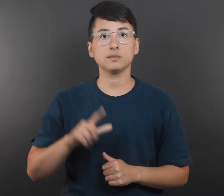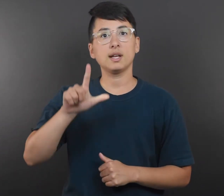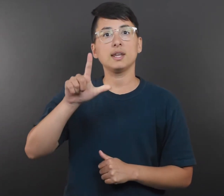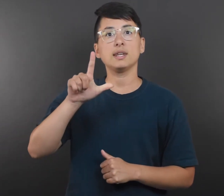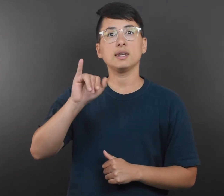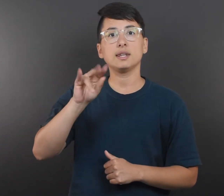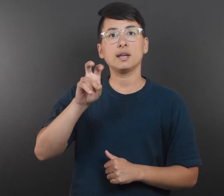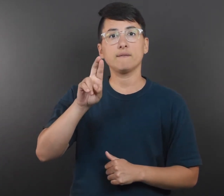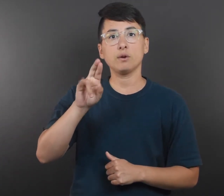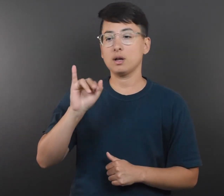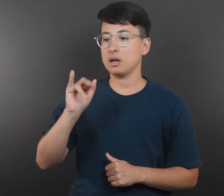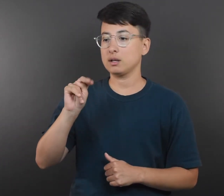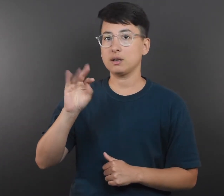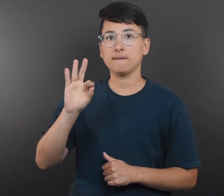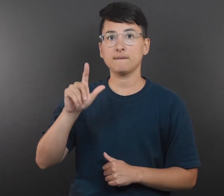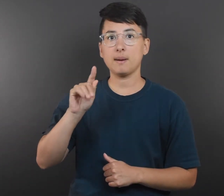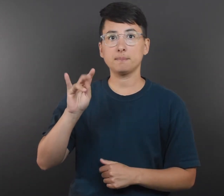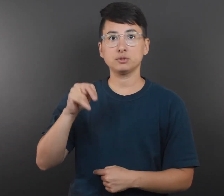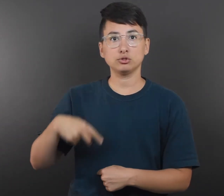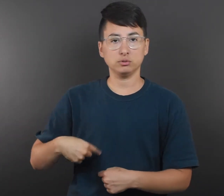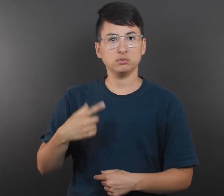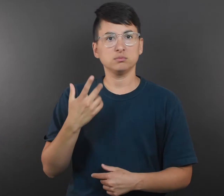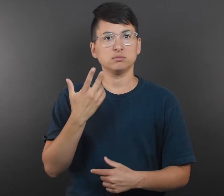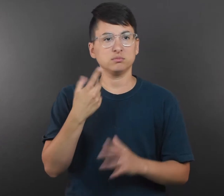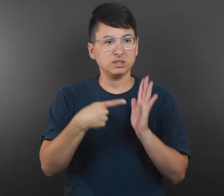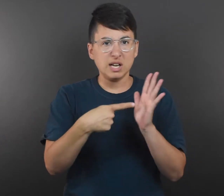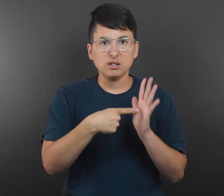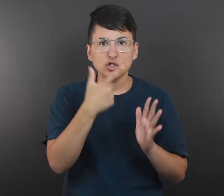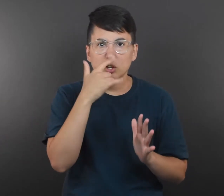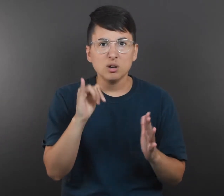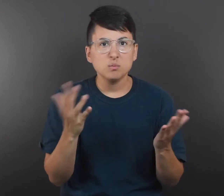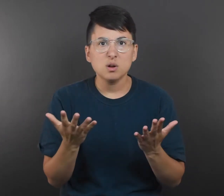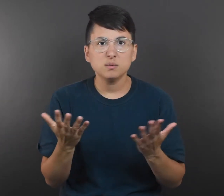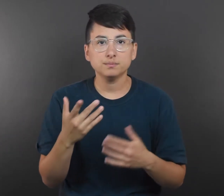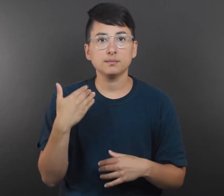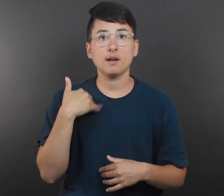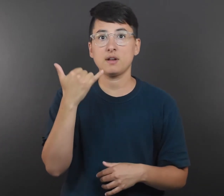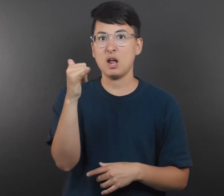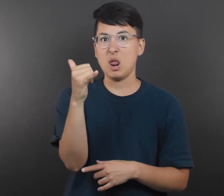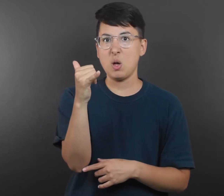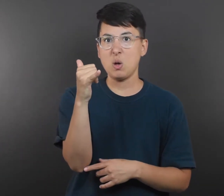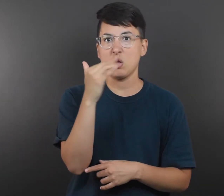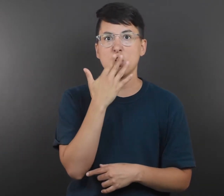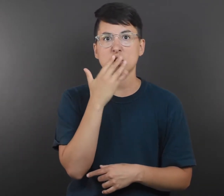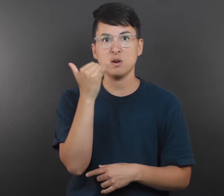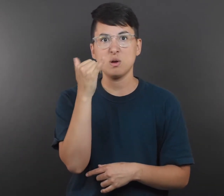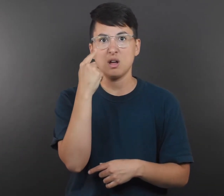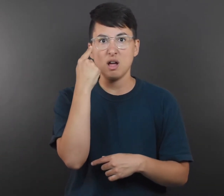Signs of liver inflammation can include yellowing of the eyes or skin, sometimes known as jaundice.